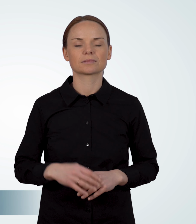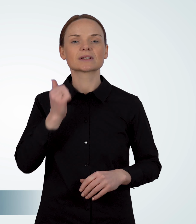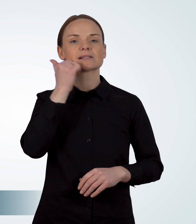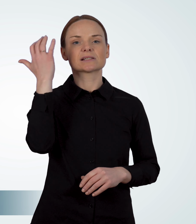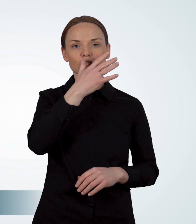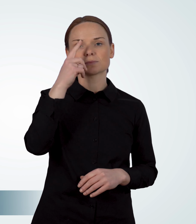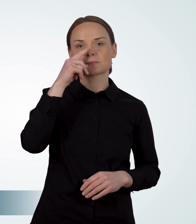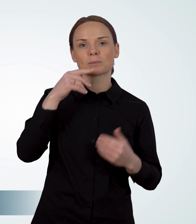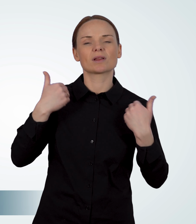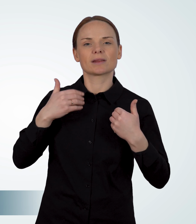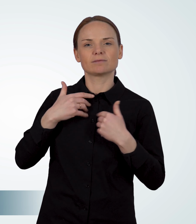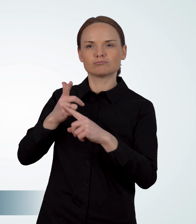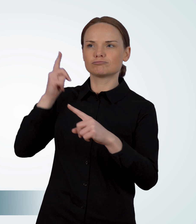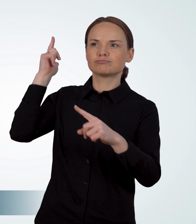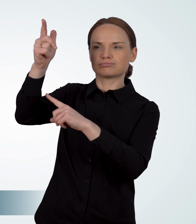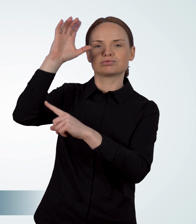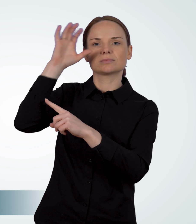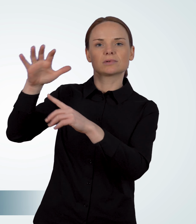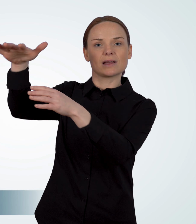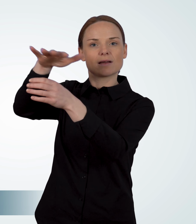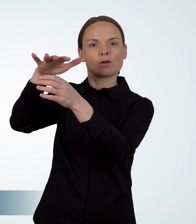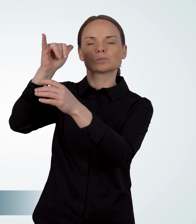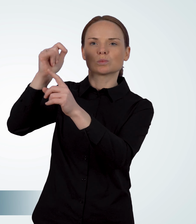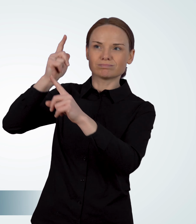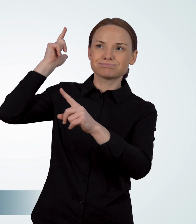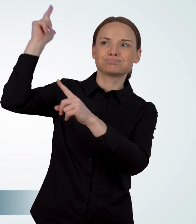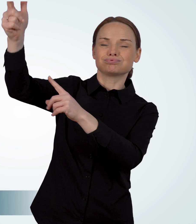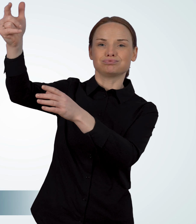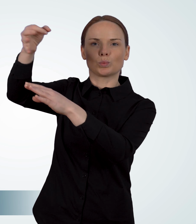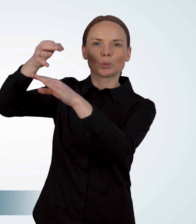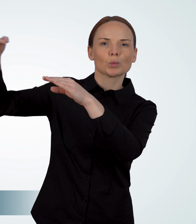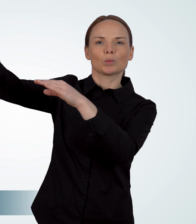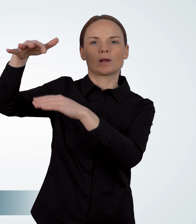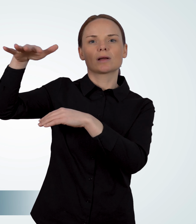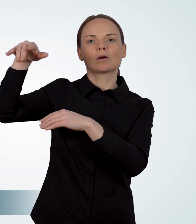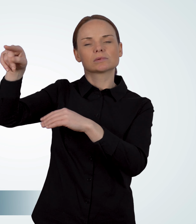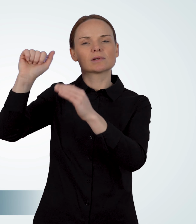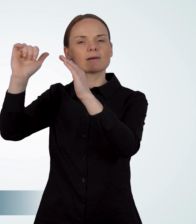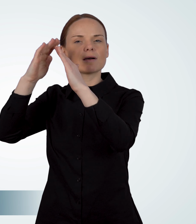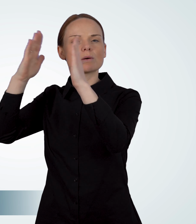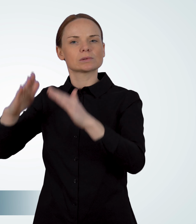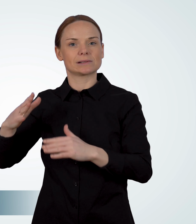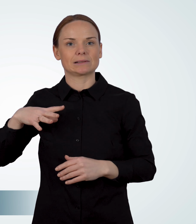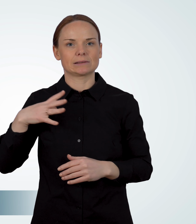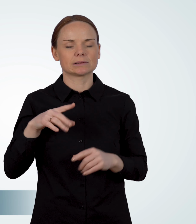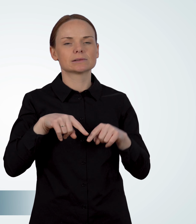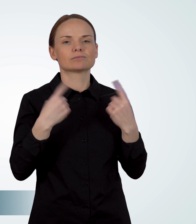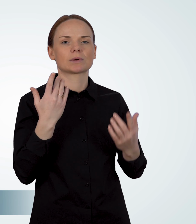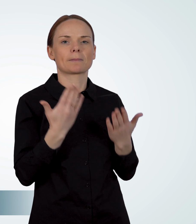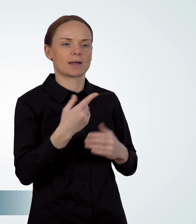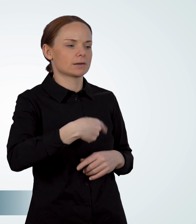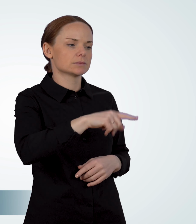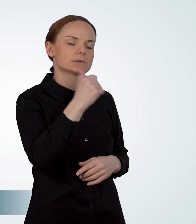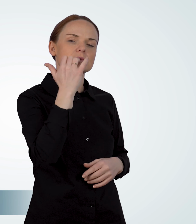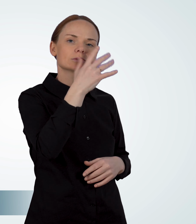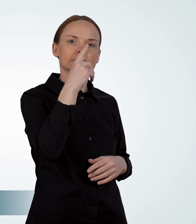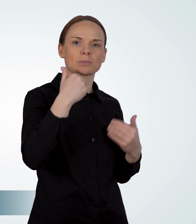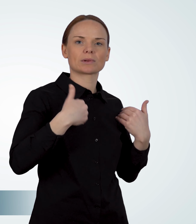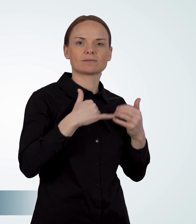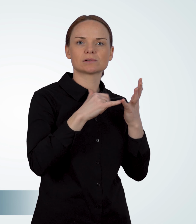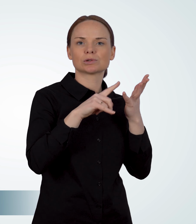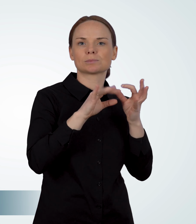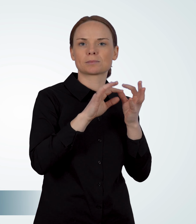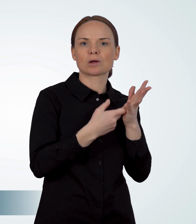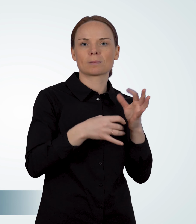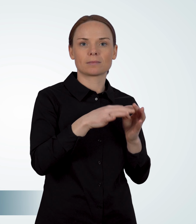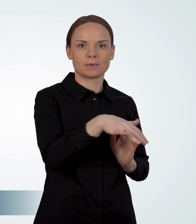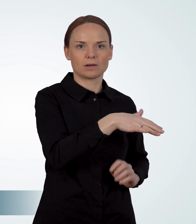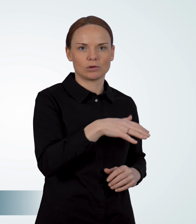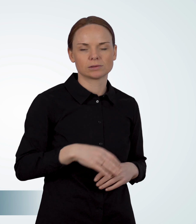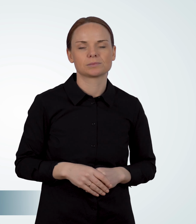Indigenous peoples living in remote or very remote areas have very different housing needs to those living in urban areas.